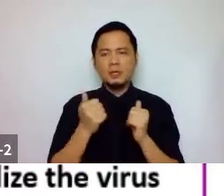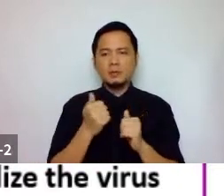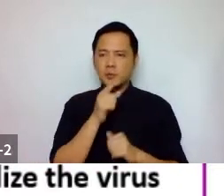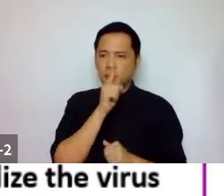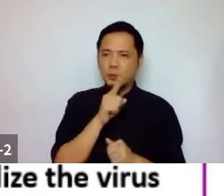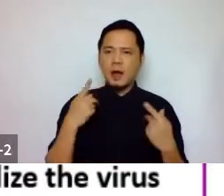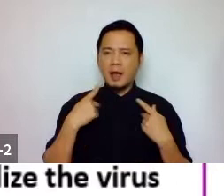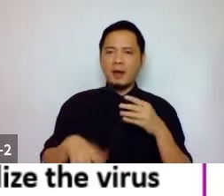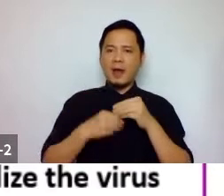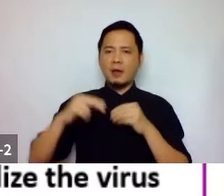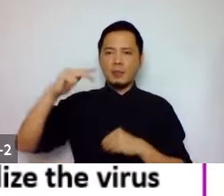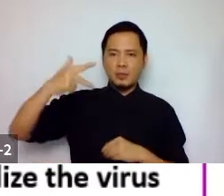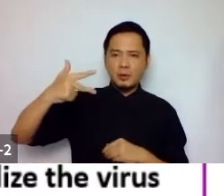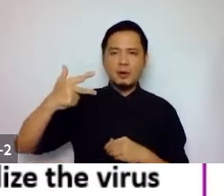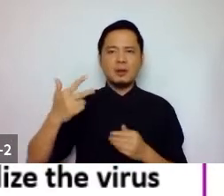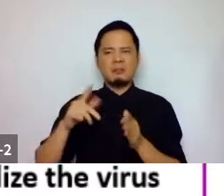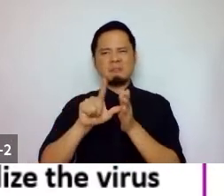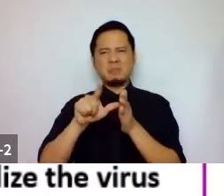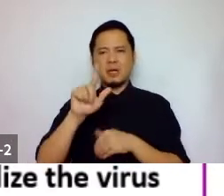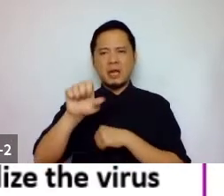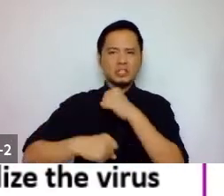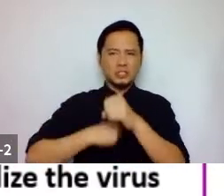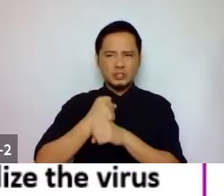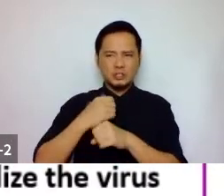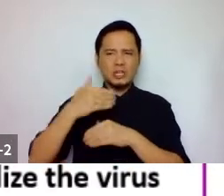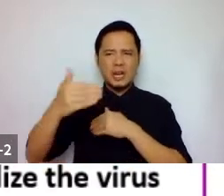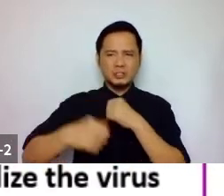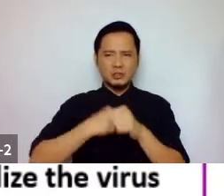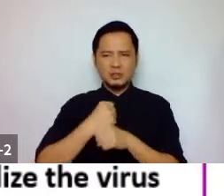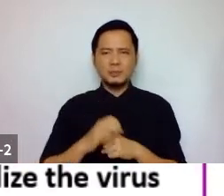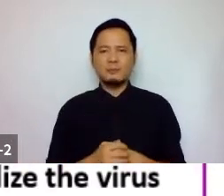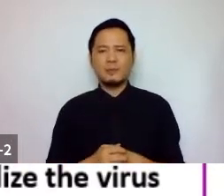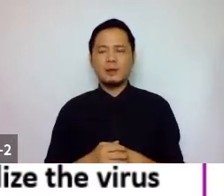And aside from antibodies we also have T-cells.